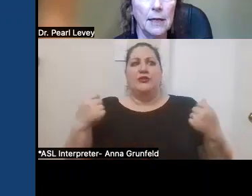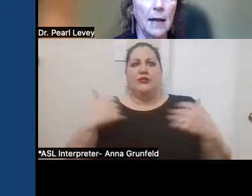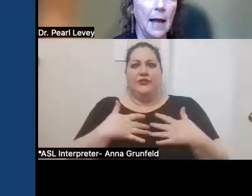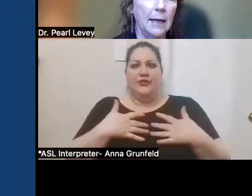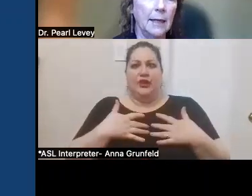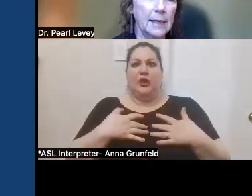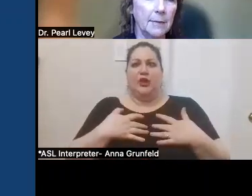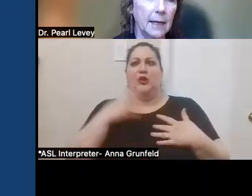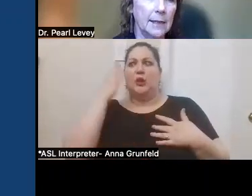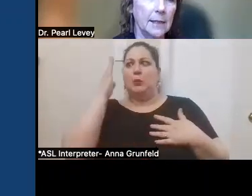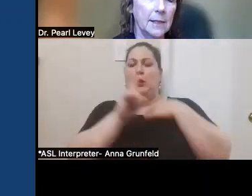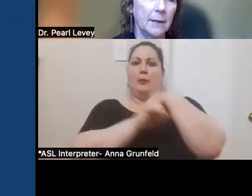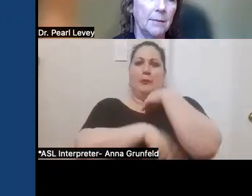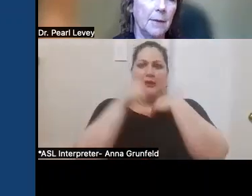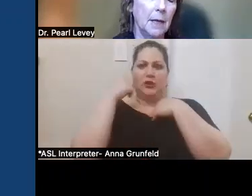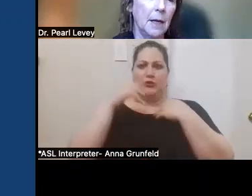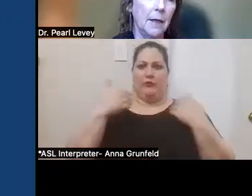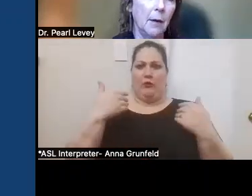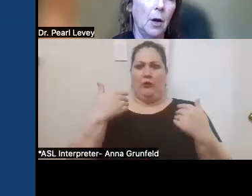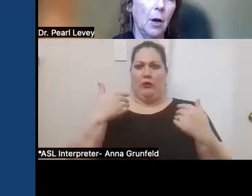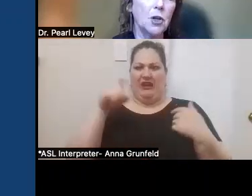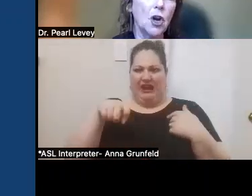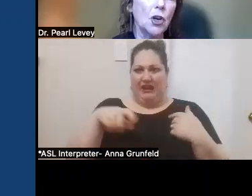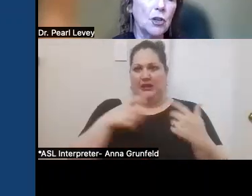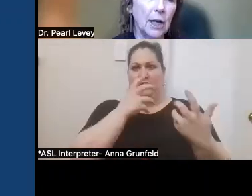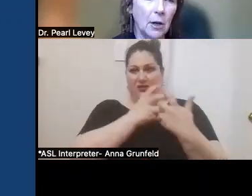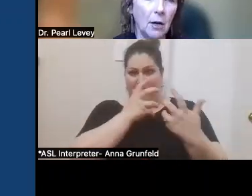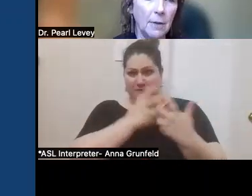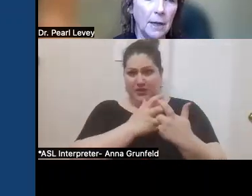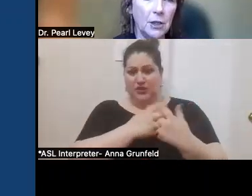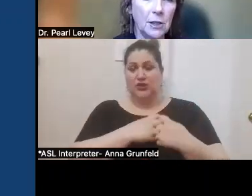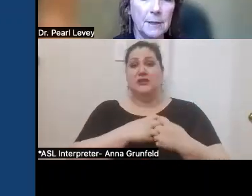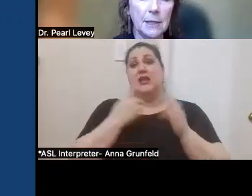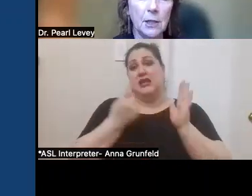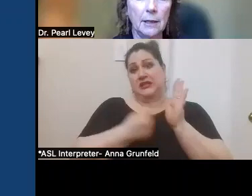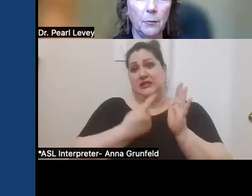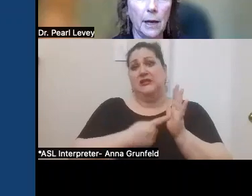And in some cases, they will opt not to get accommodations, particularly in